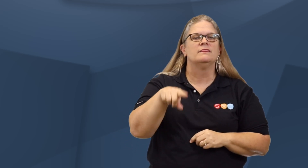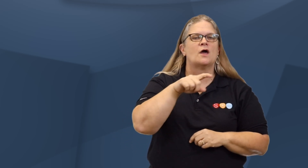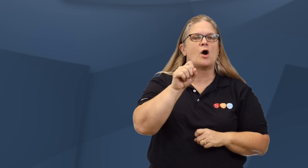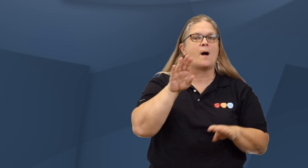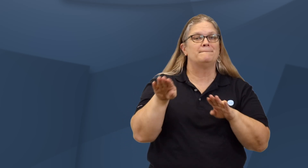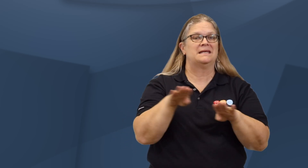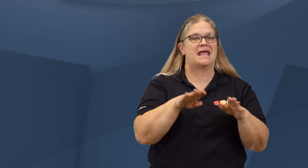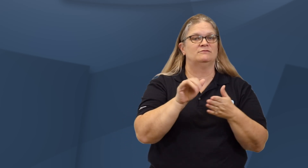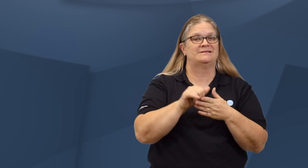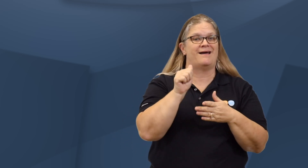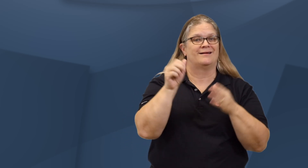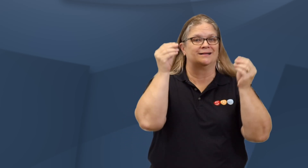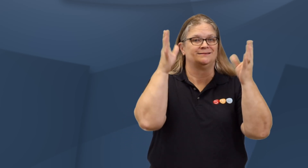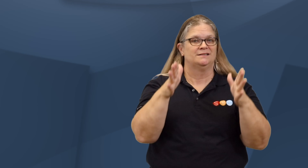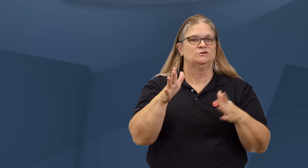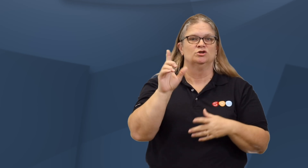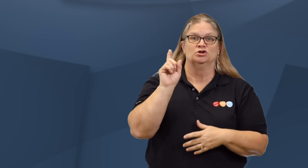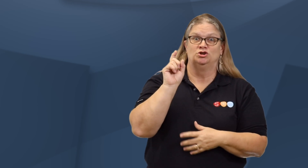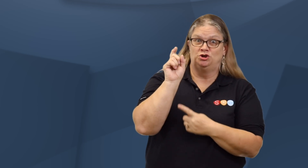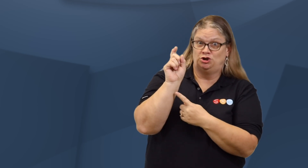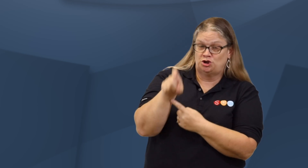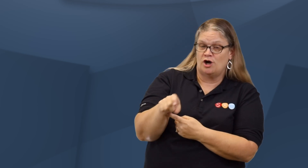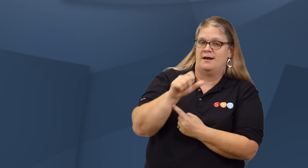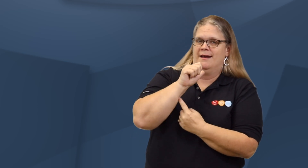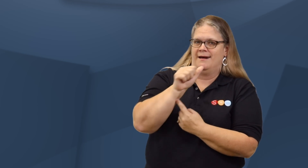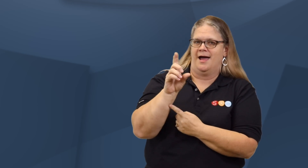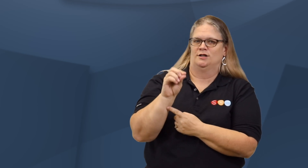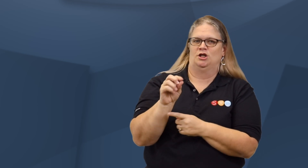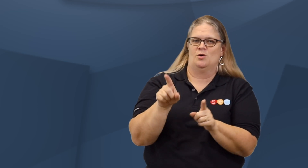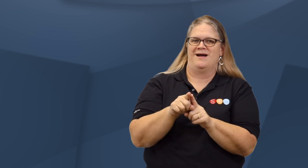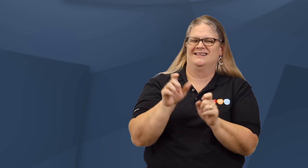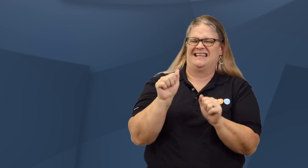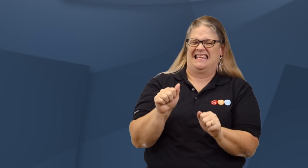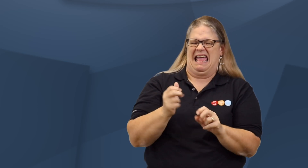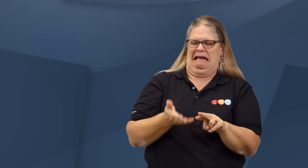There are behaviors that teachers should avoid,